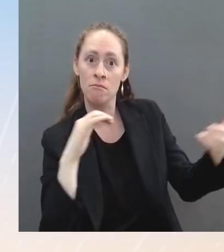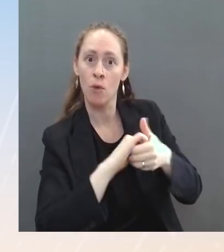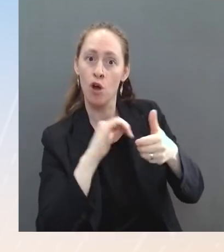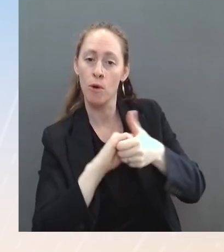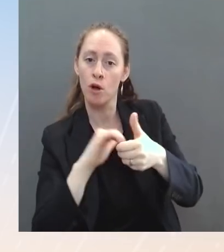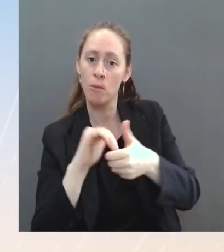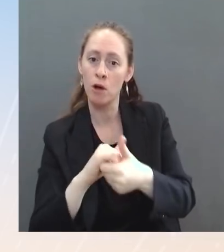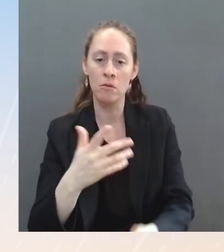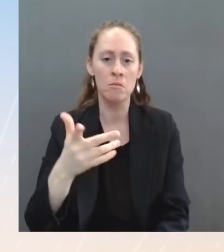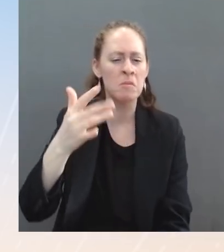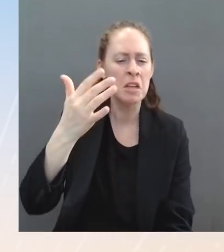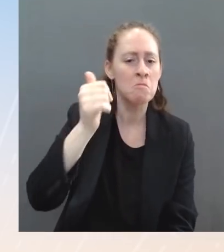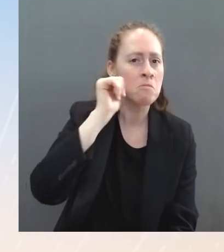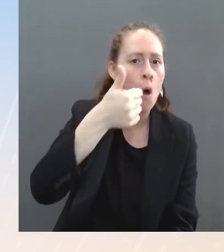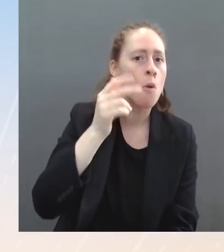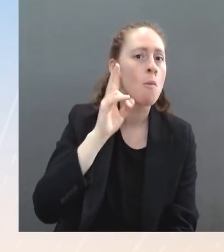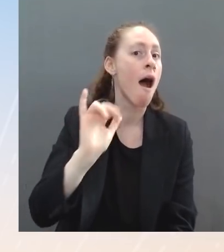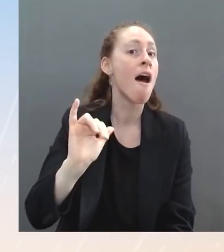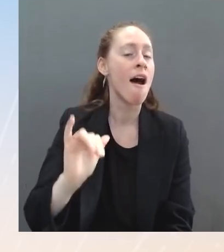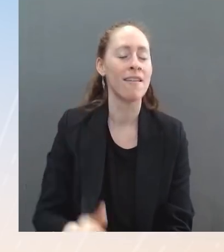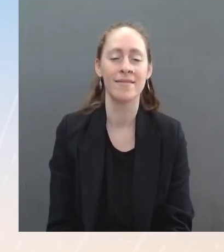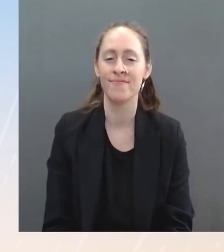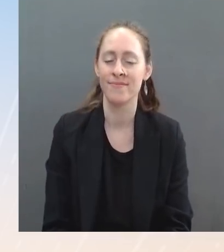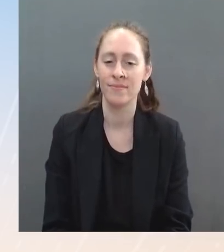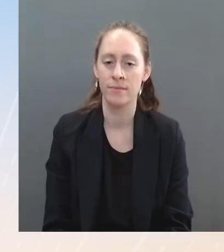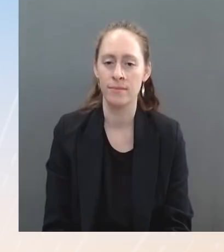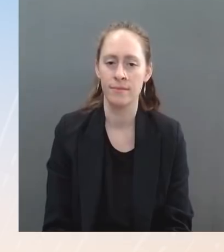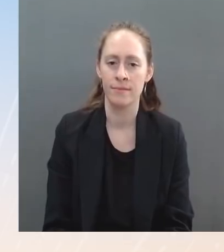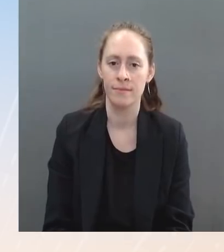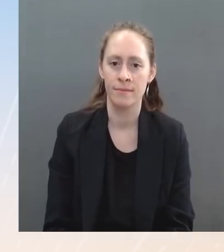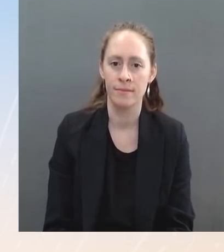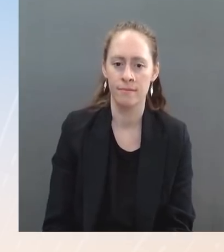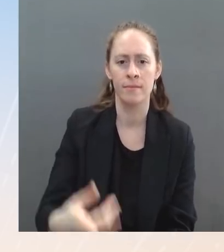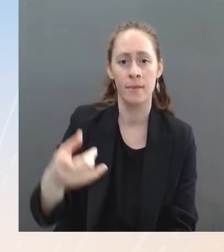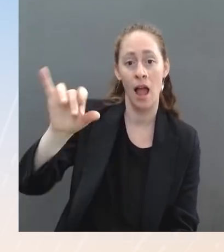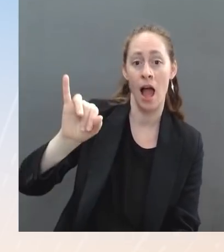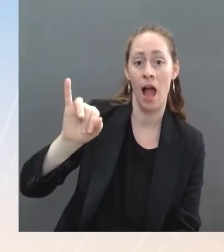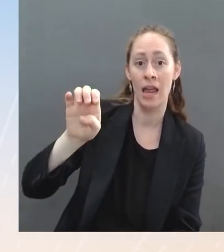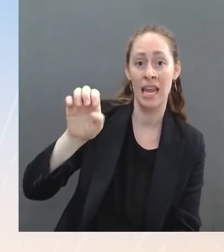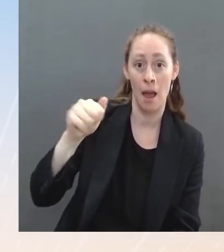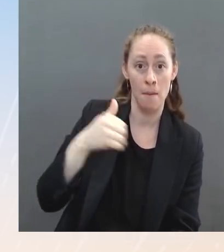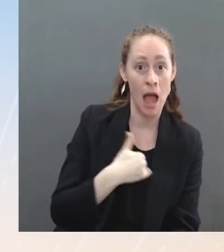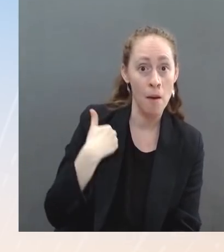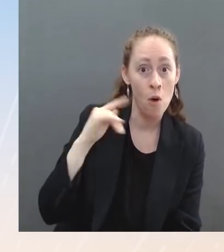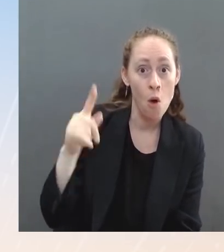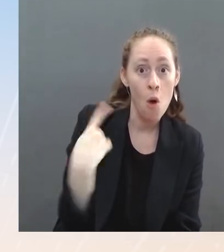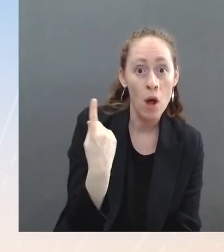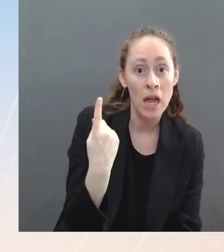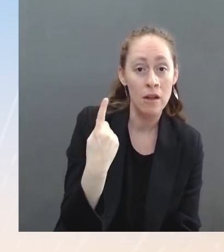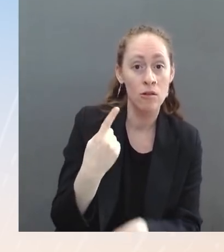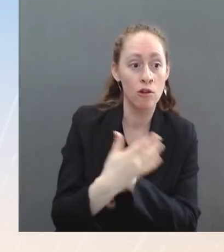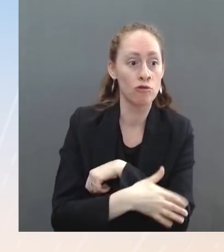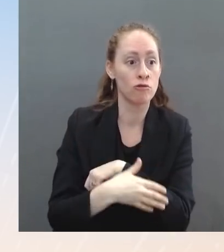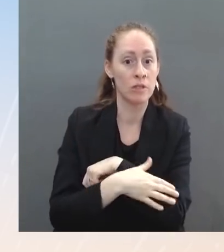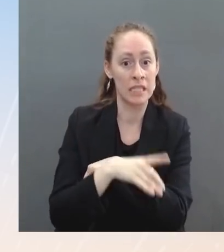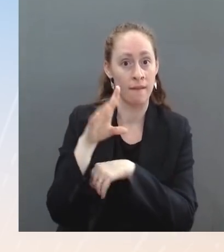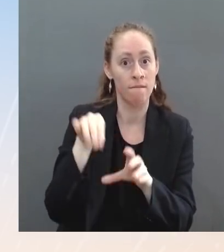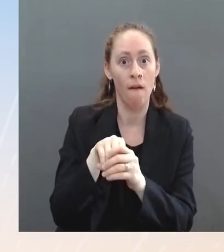are the only ones participating in the release? Is that accurate? Mr. Deese: Well, what I can tell you is that the IEA -- the meeting tomorrow will be of IEA me-